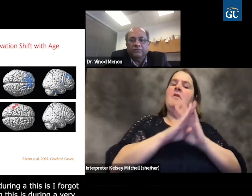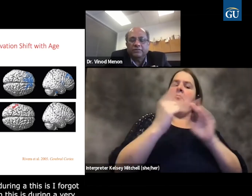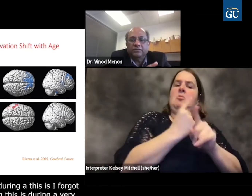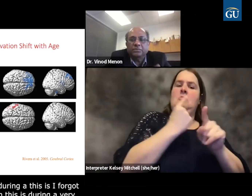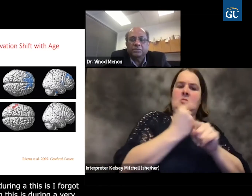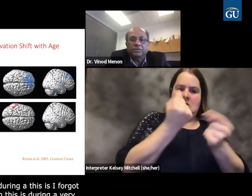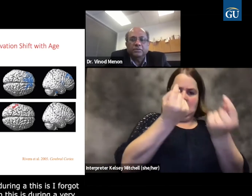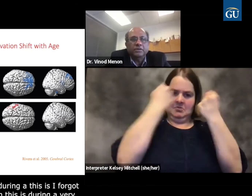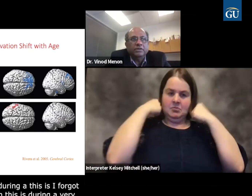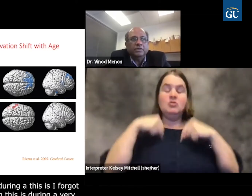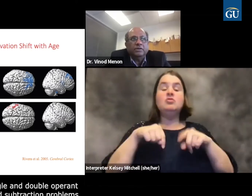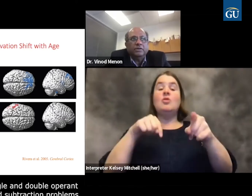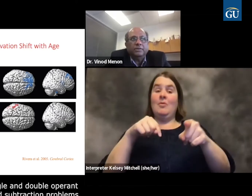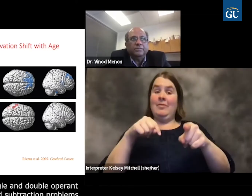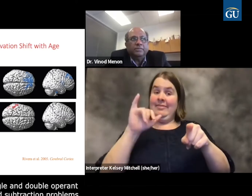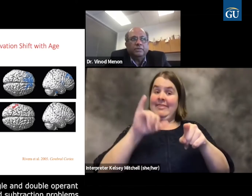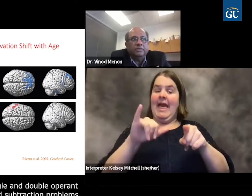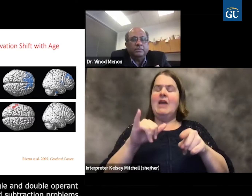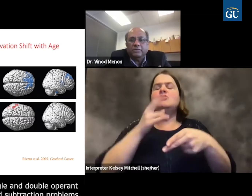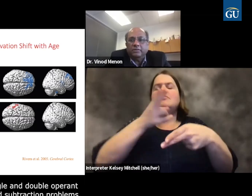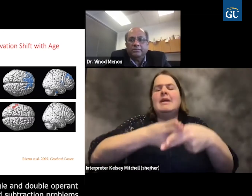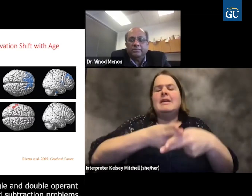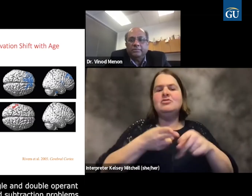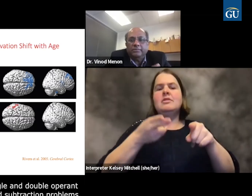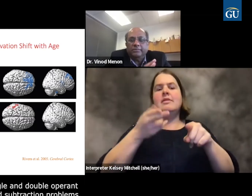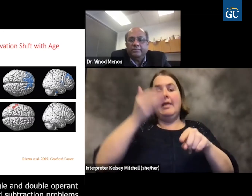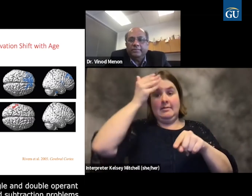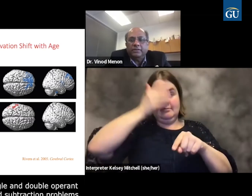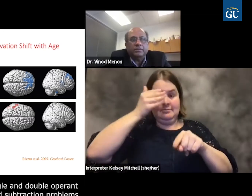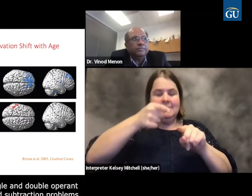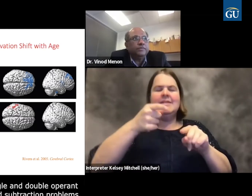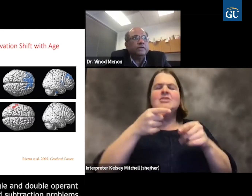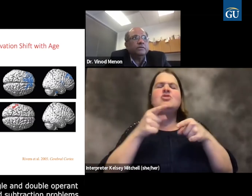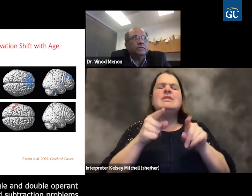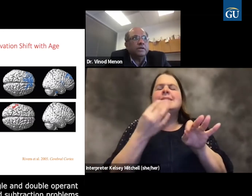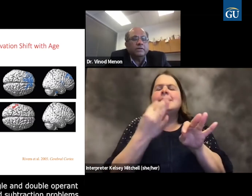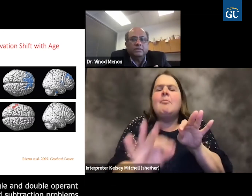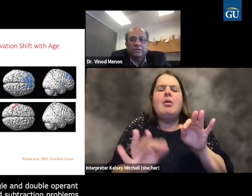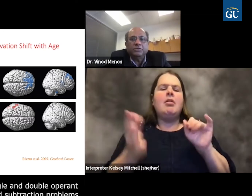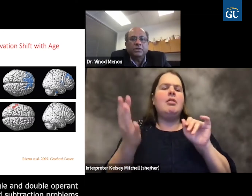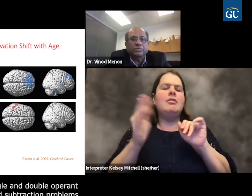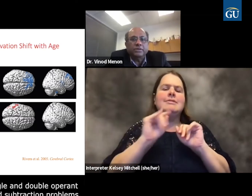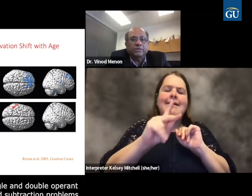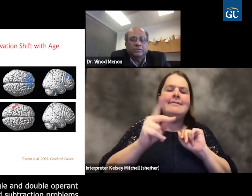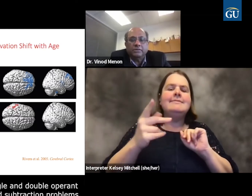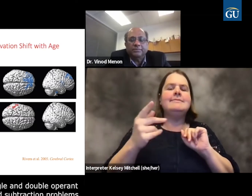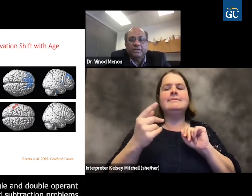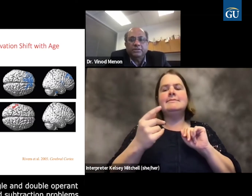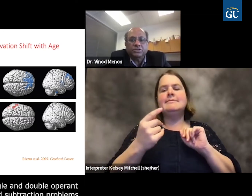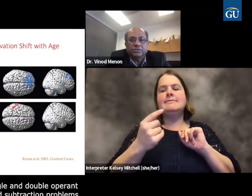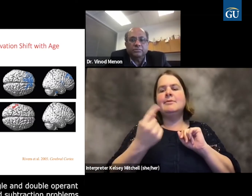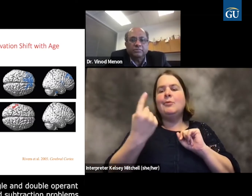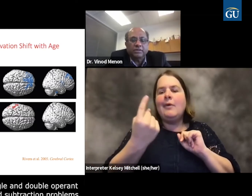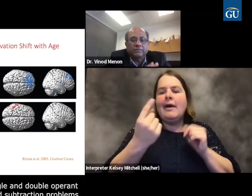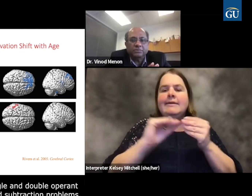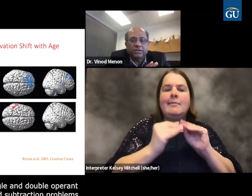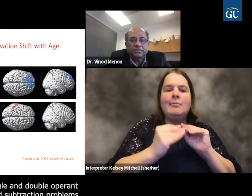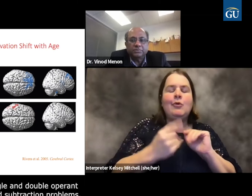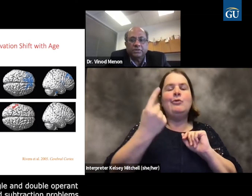mention this is during a very simple